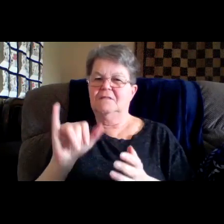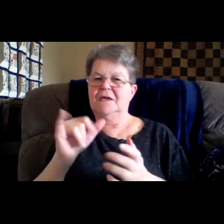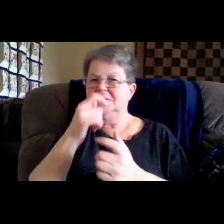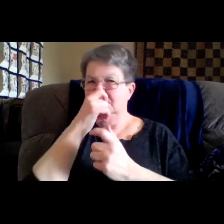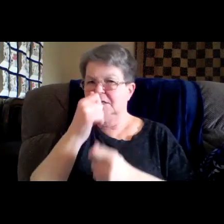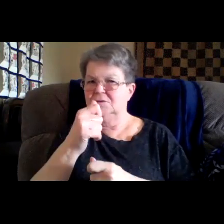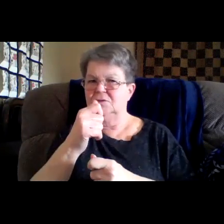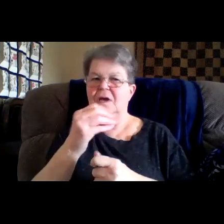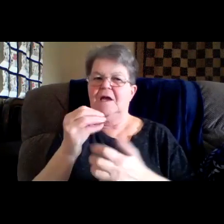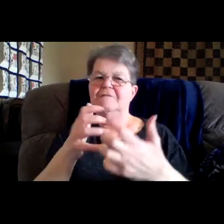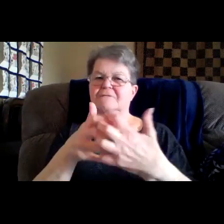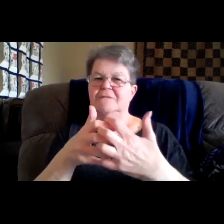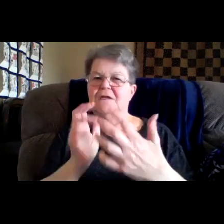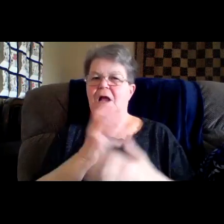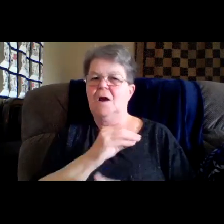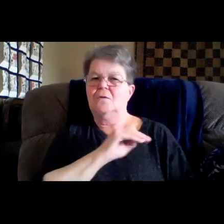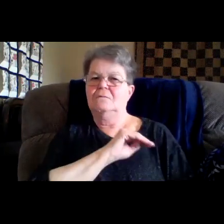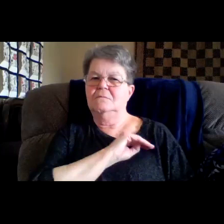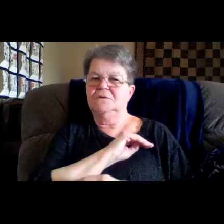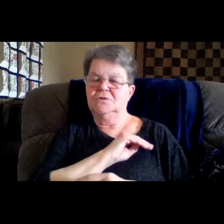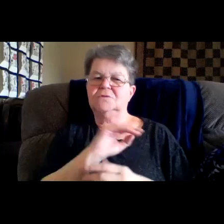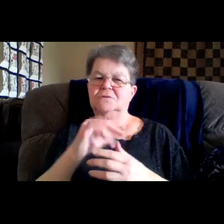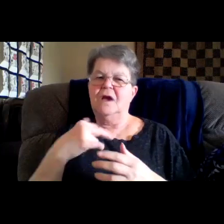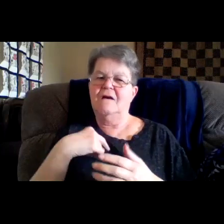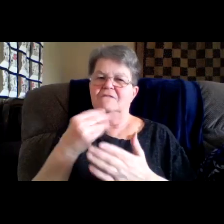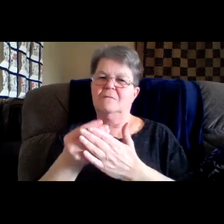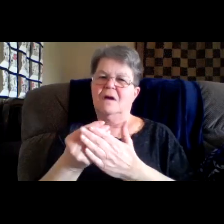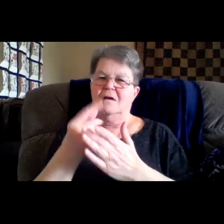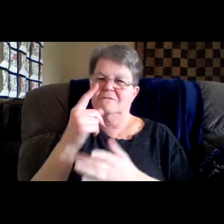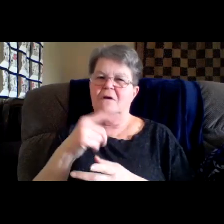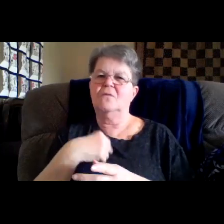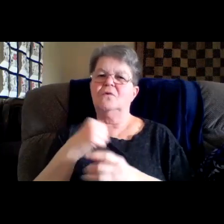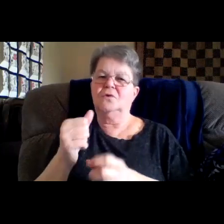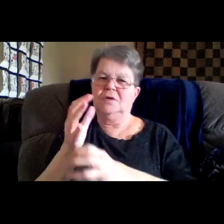and fit within our mission, but there isn't funding for. So we were able to get money for that